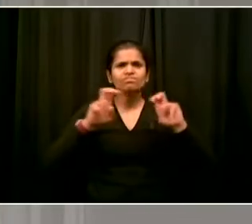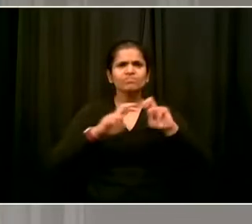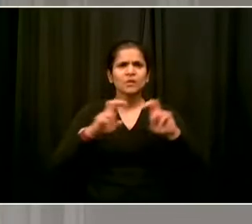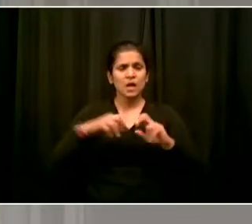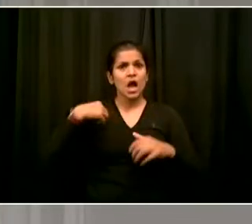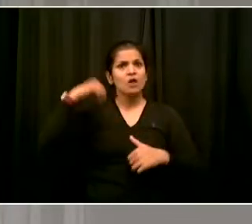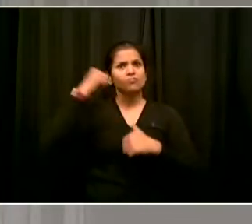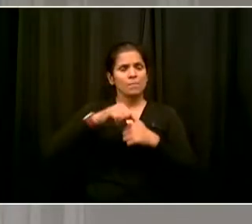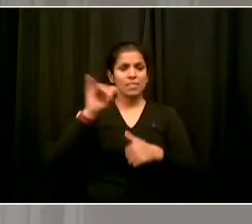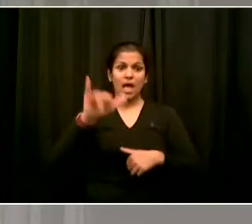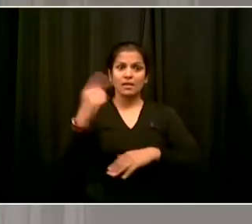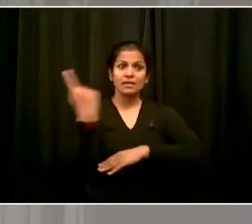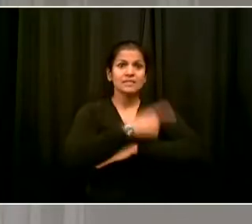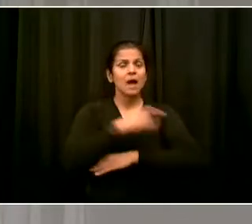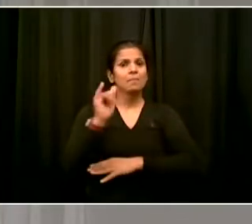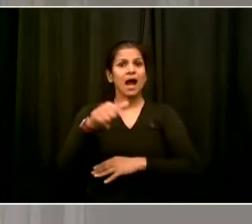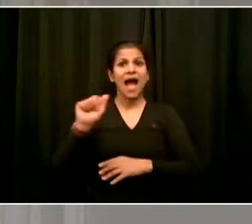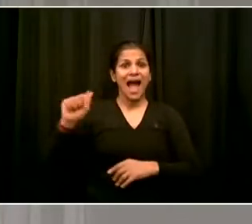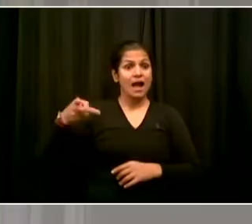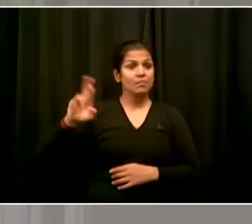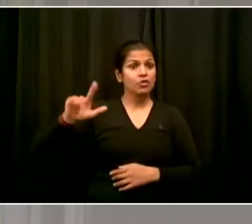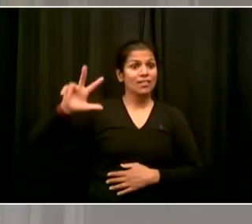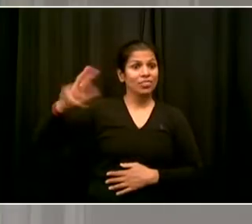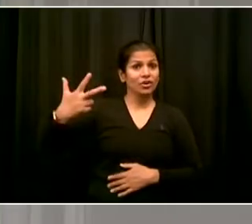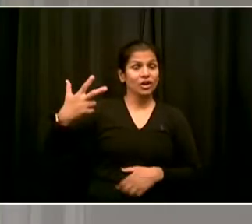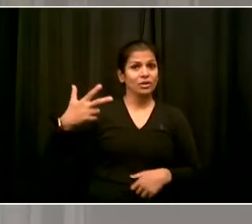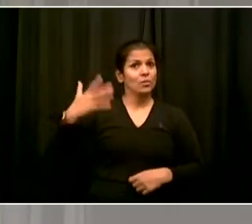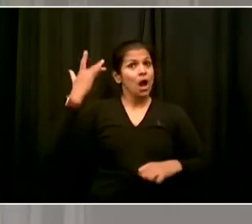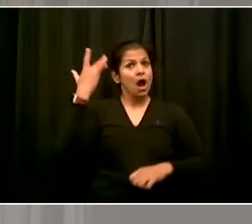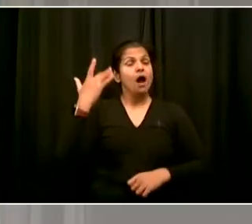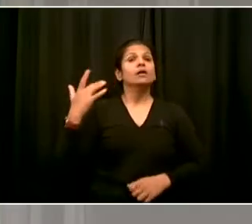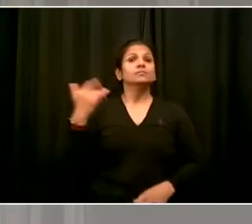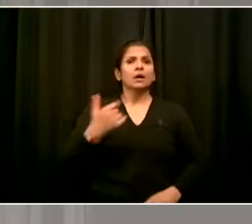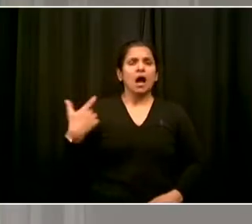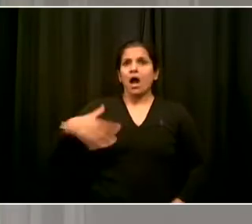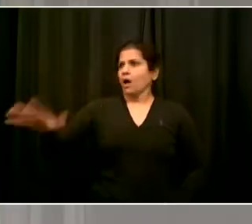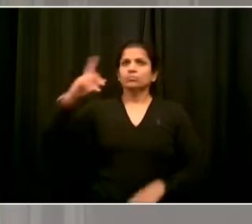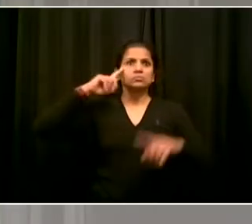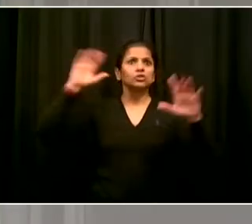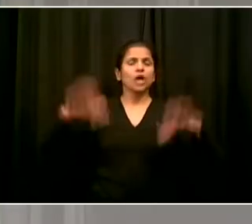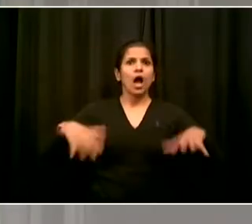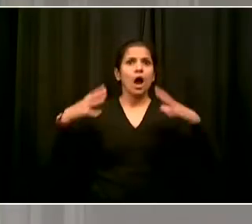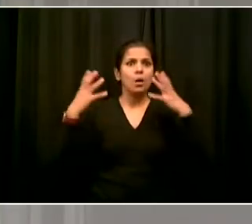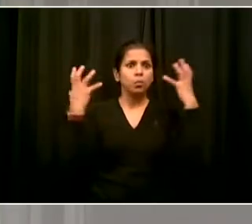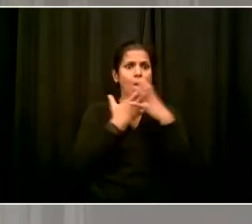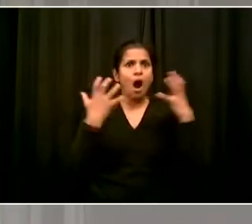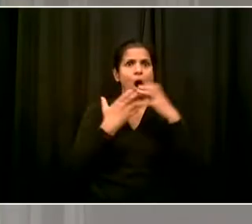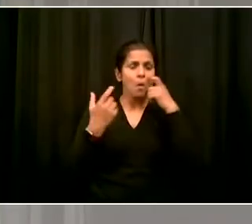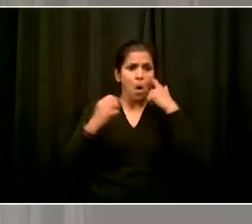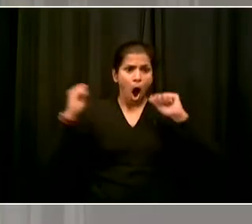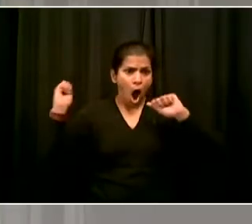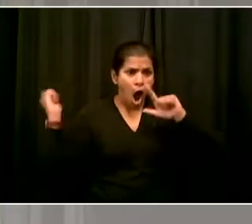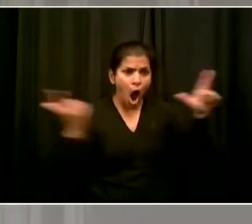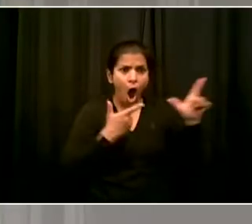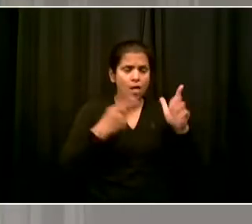UNSETTLING IT WAS TO S SEE THE STORE FRONTS CLOSED, TO HEAR THE